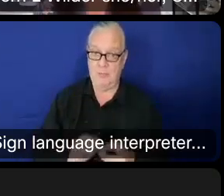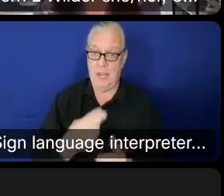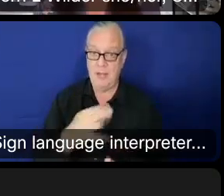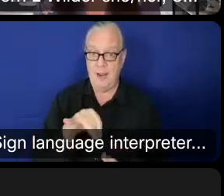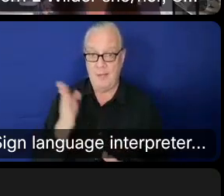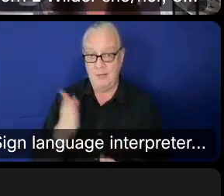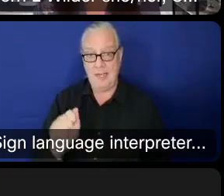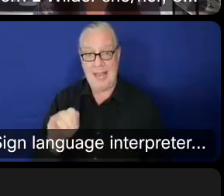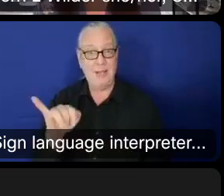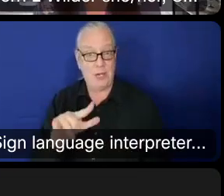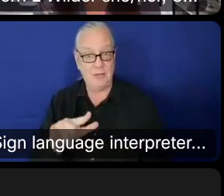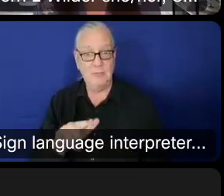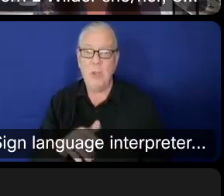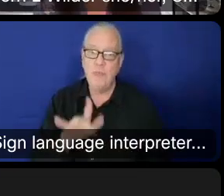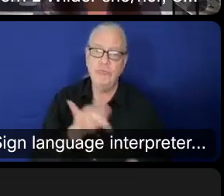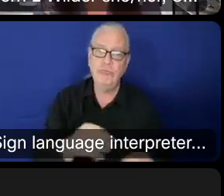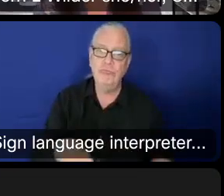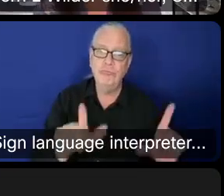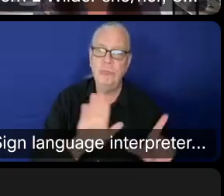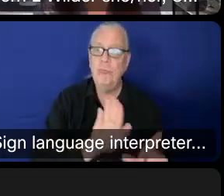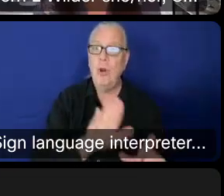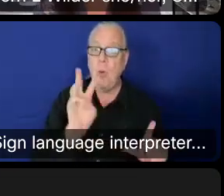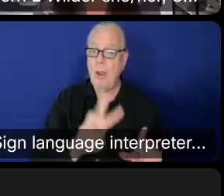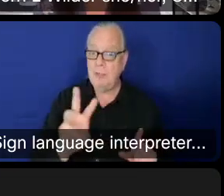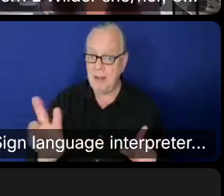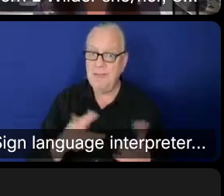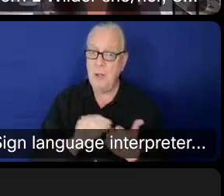to that website to learn more about that certificate program.